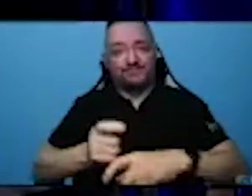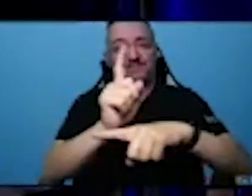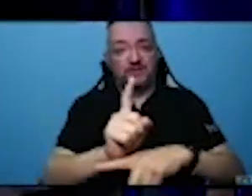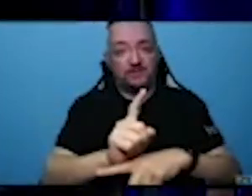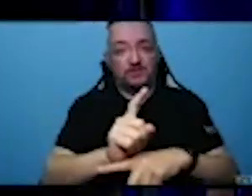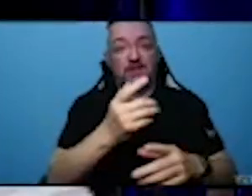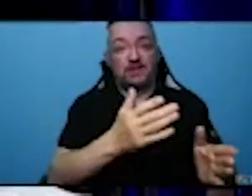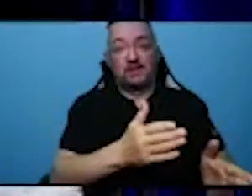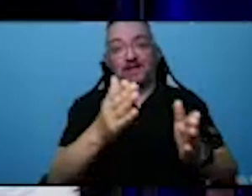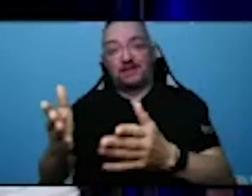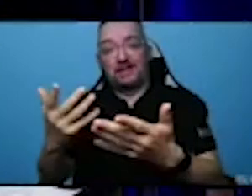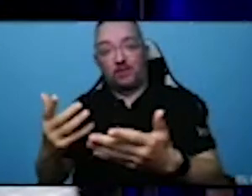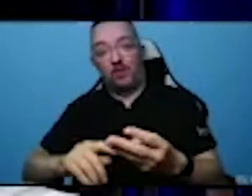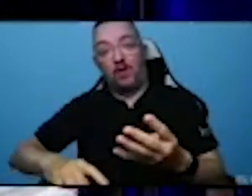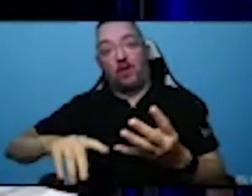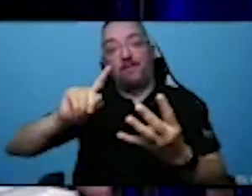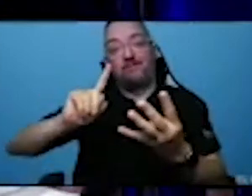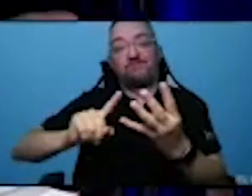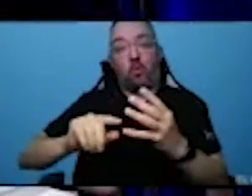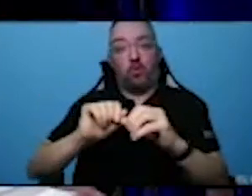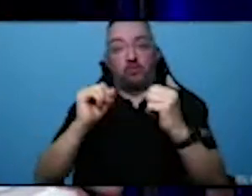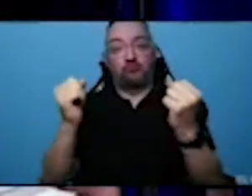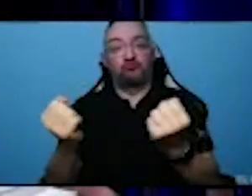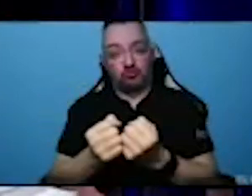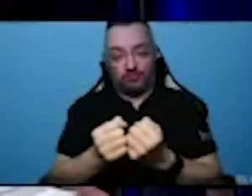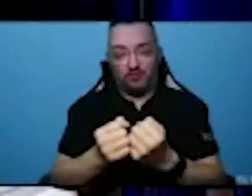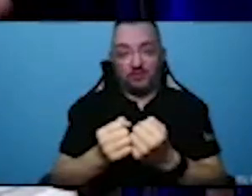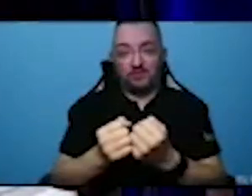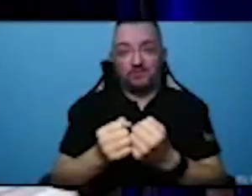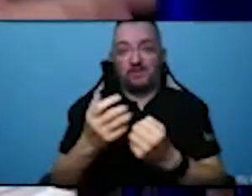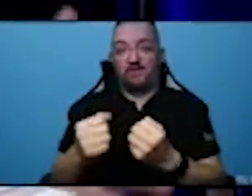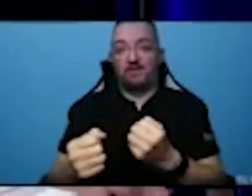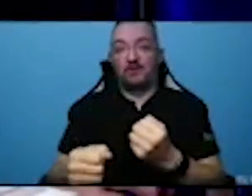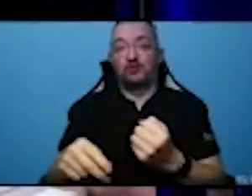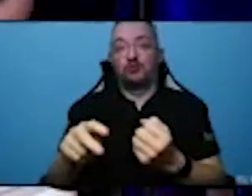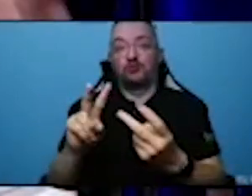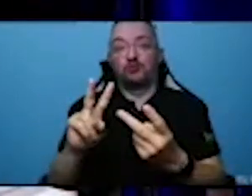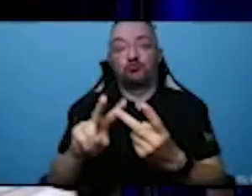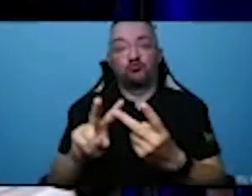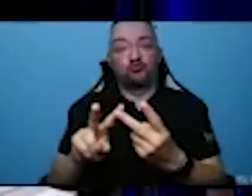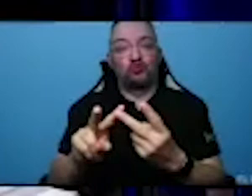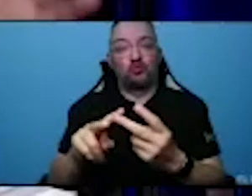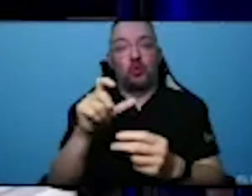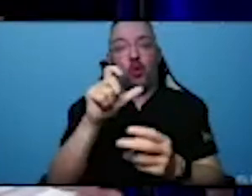group, which had two Co-Chairs. Talat Yaqoob and Louise Macdonald